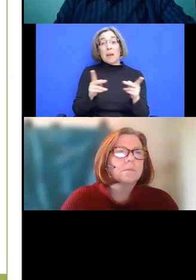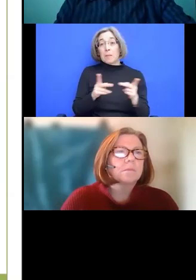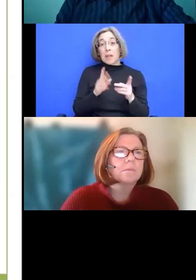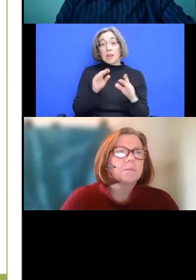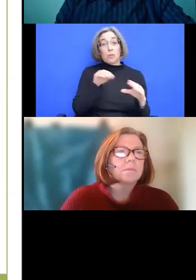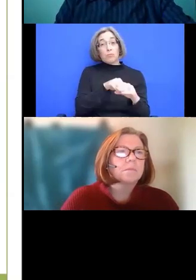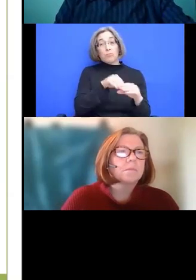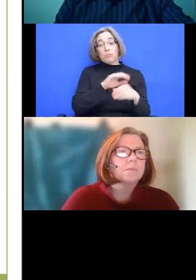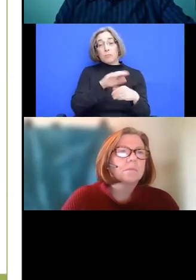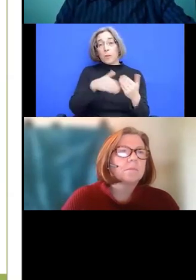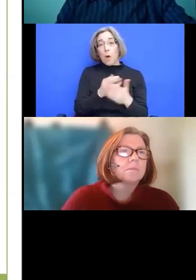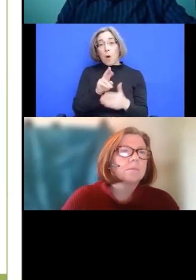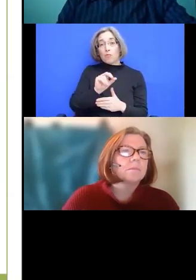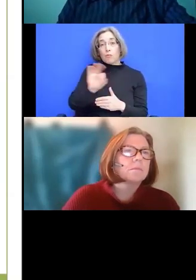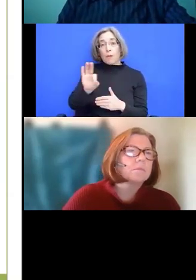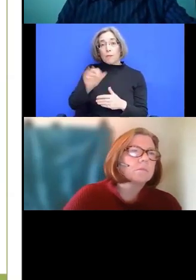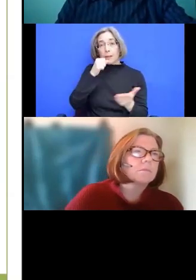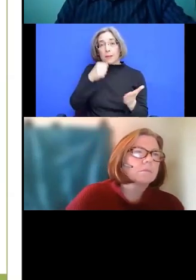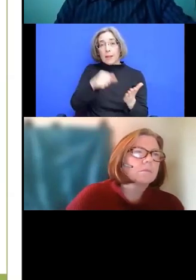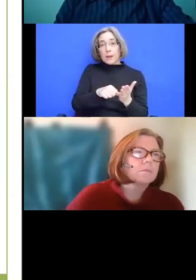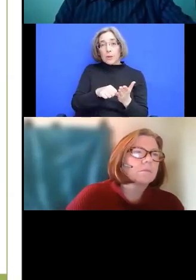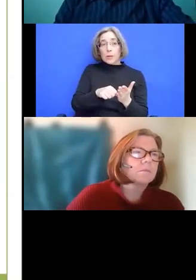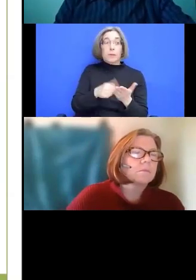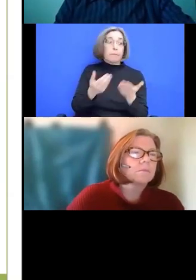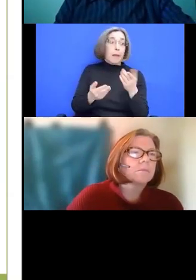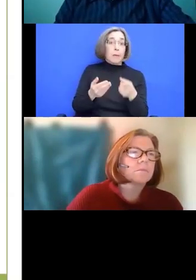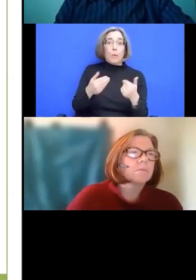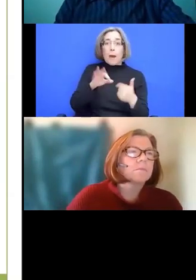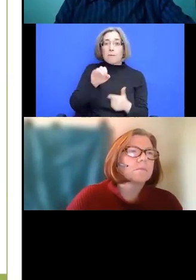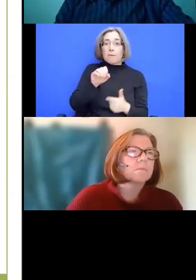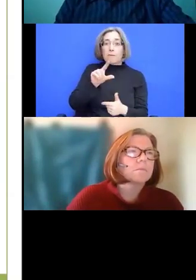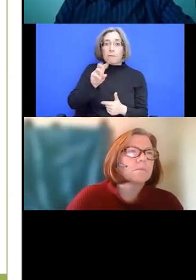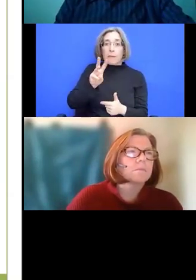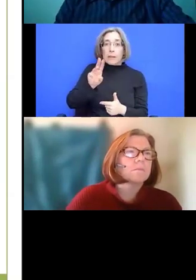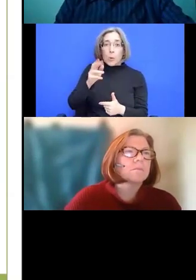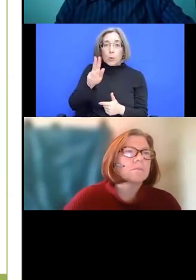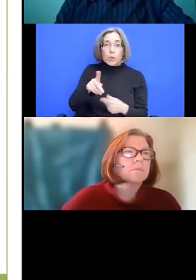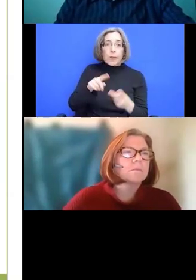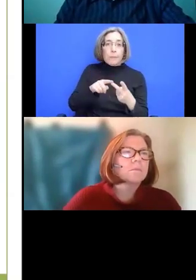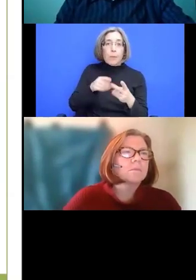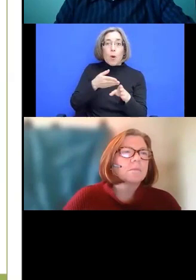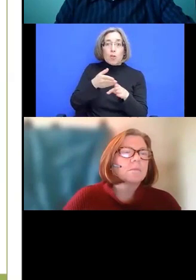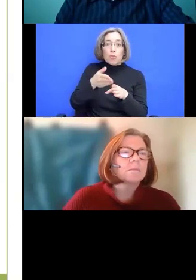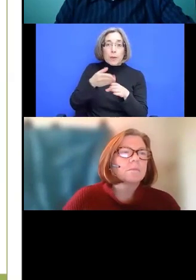So, again, if you're doing fellowship type grants and career type grants, you'll be able to see who has submitted reference